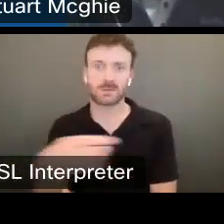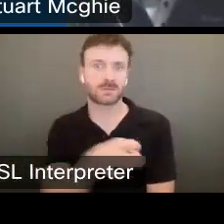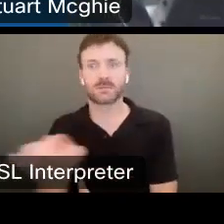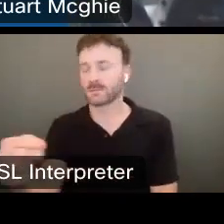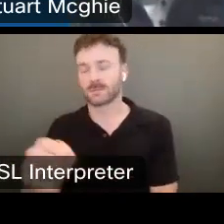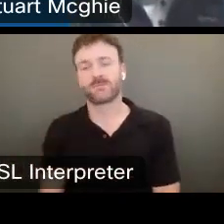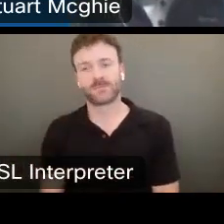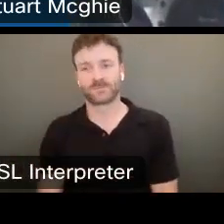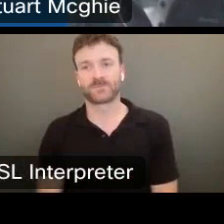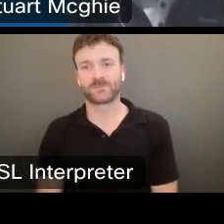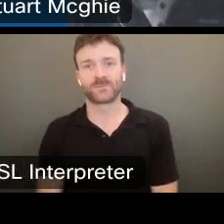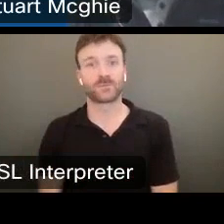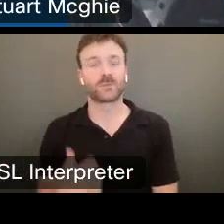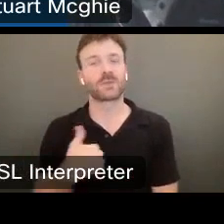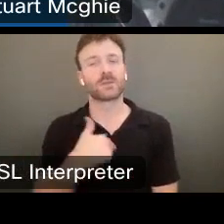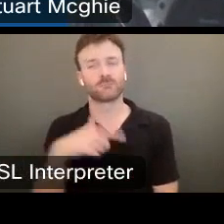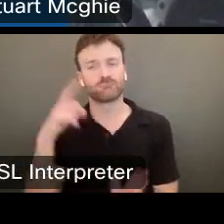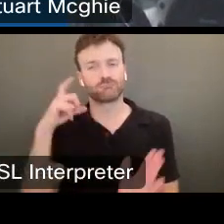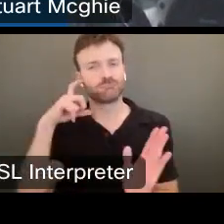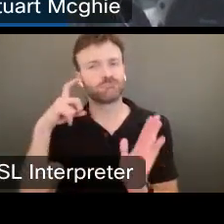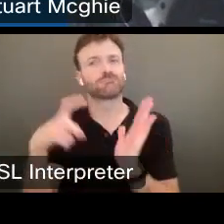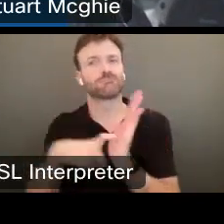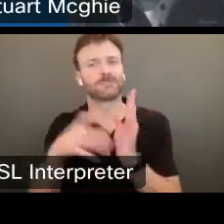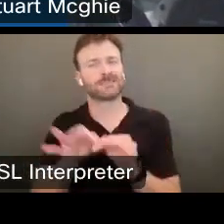We recognize it's imperative to ensure these detour routes